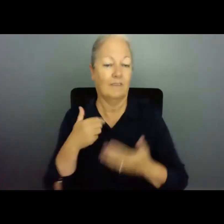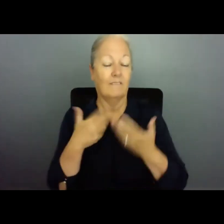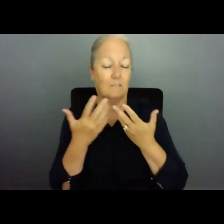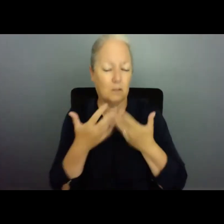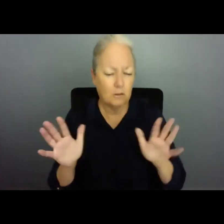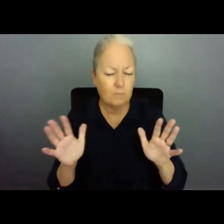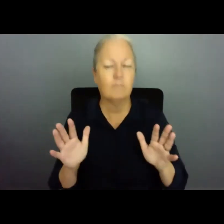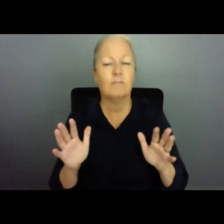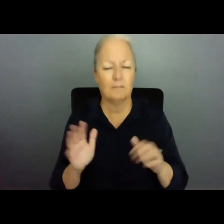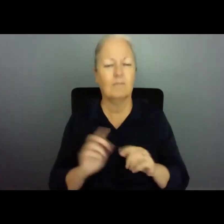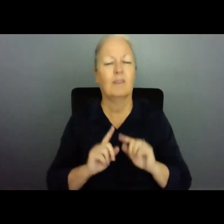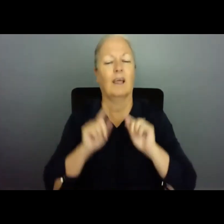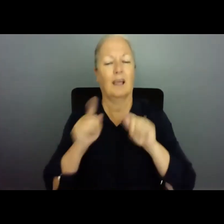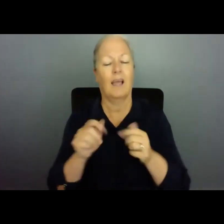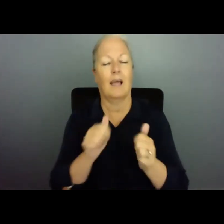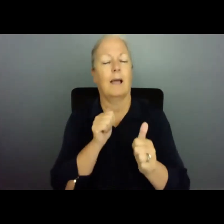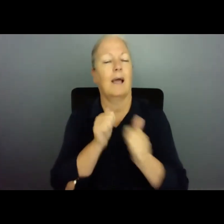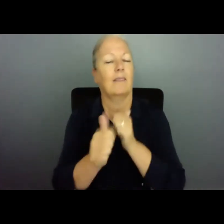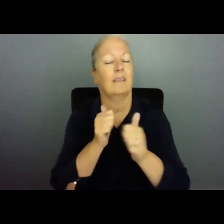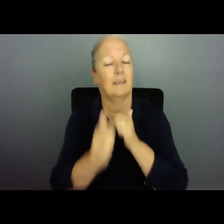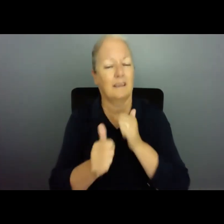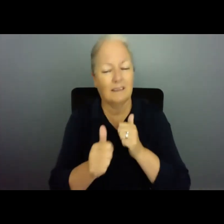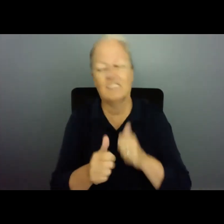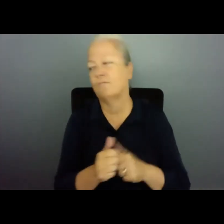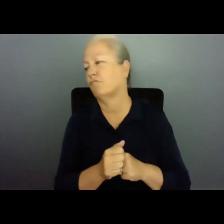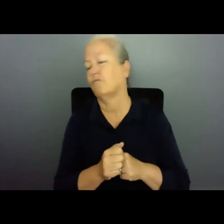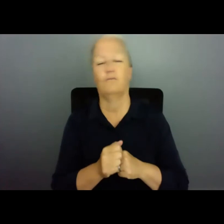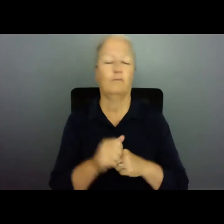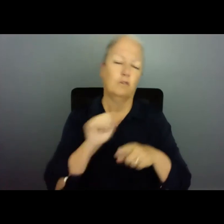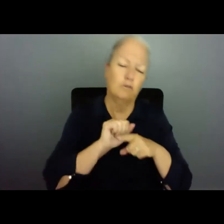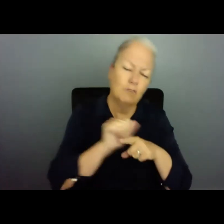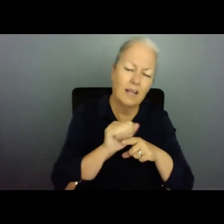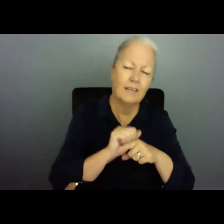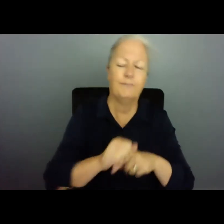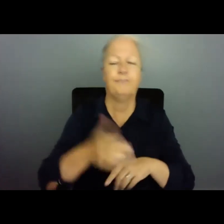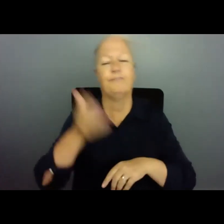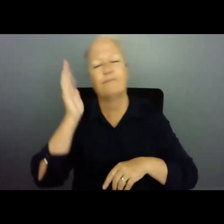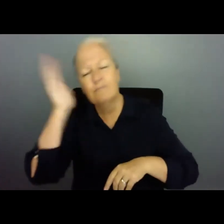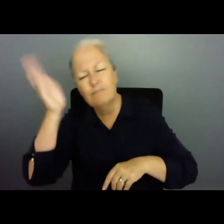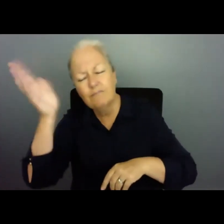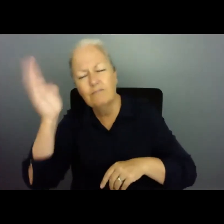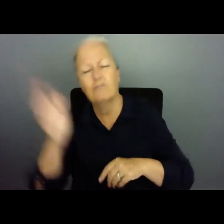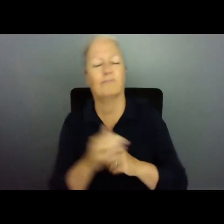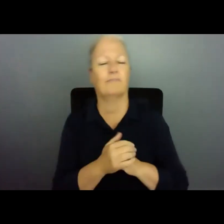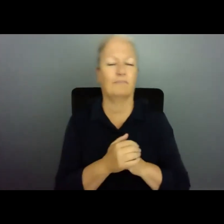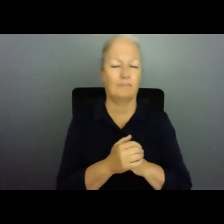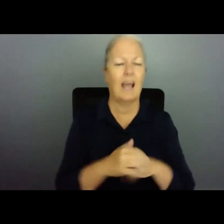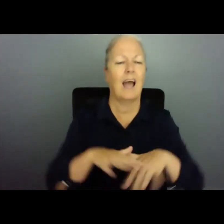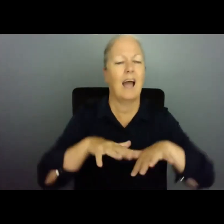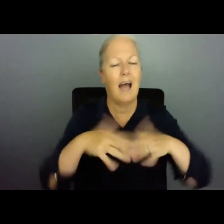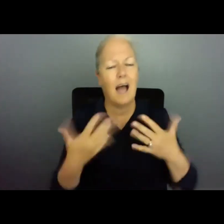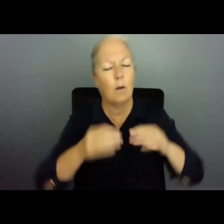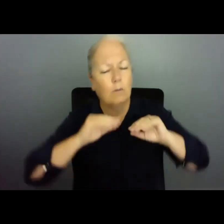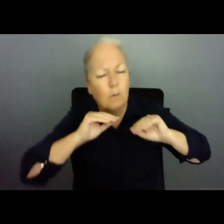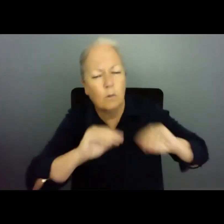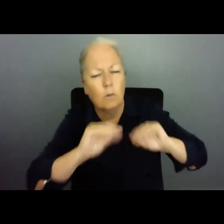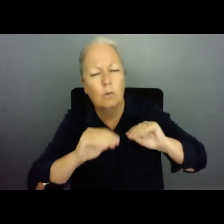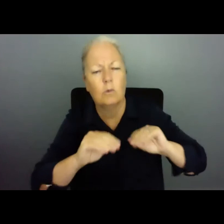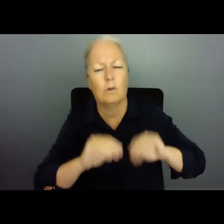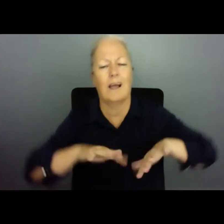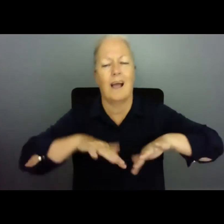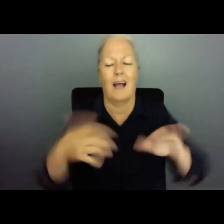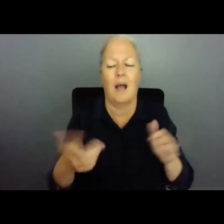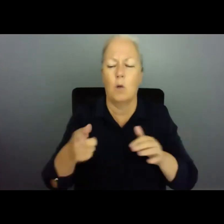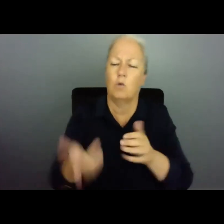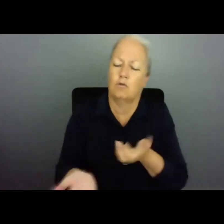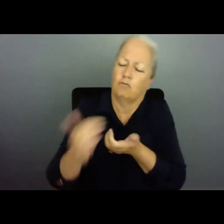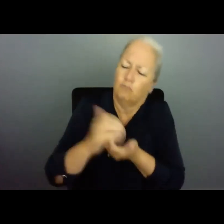training in speaking coaching and cooperating with other people